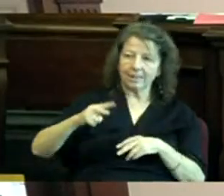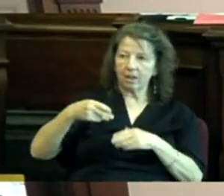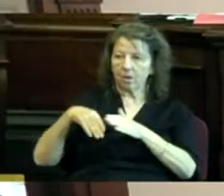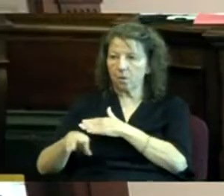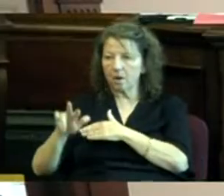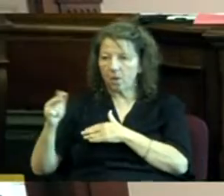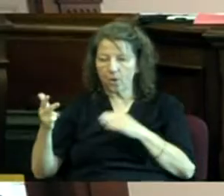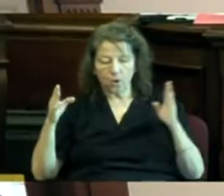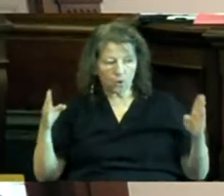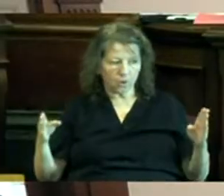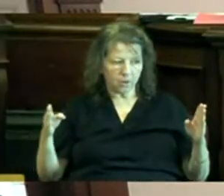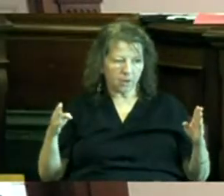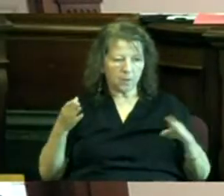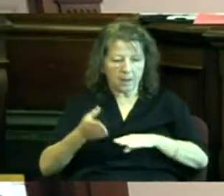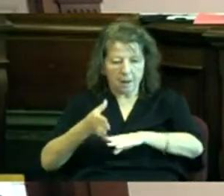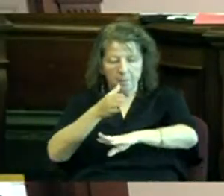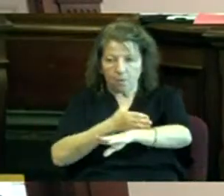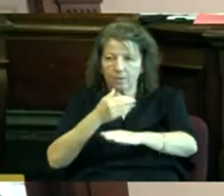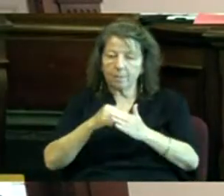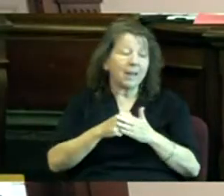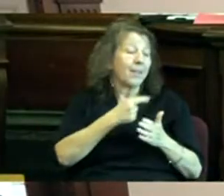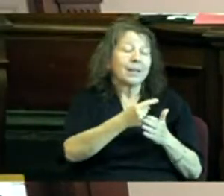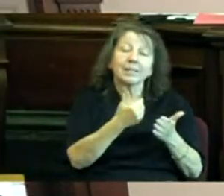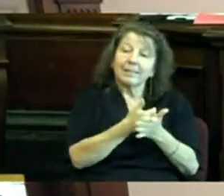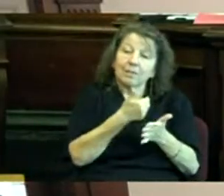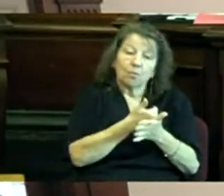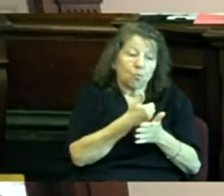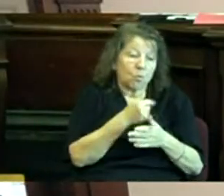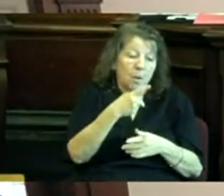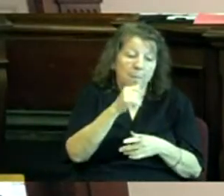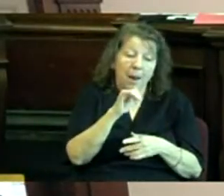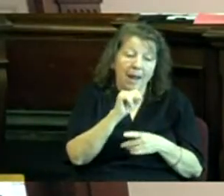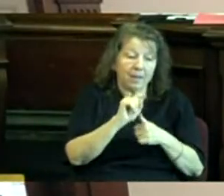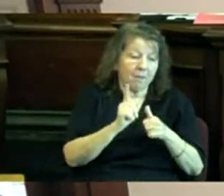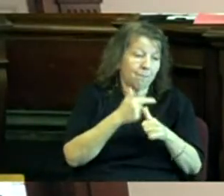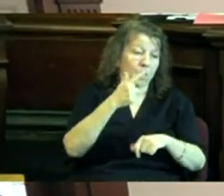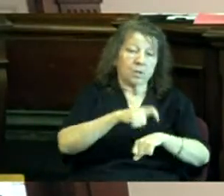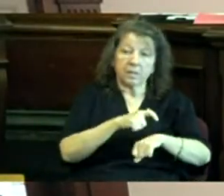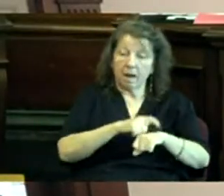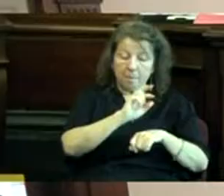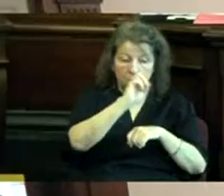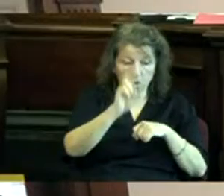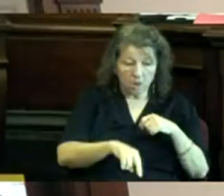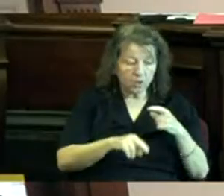second thing with our third graders going in. So that's what the approach is. And it's a